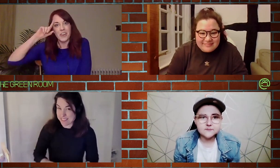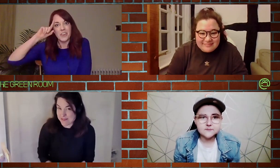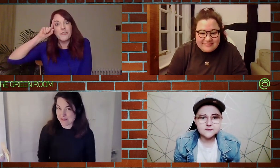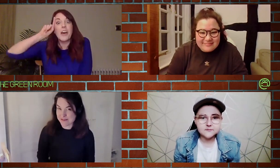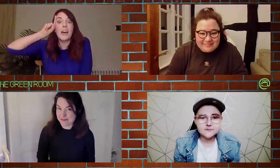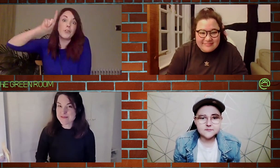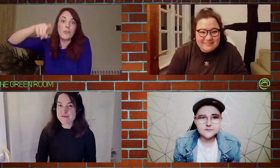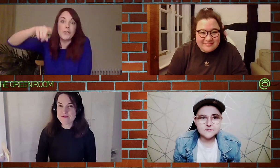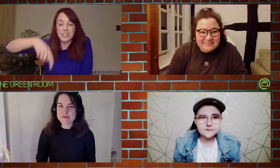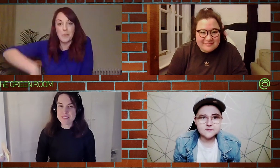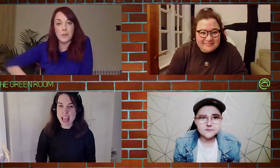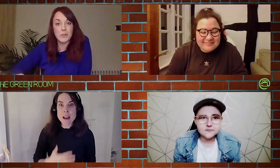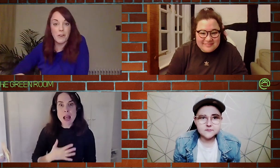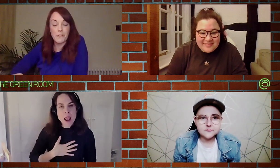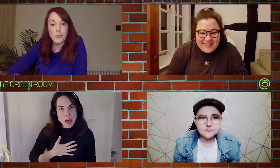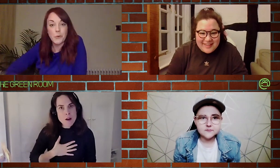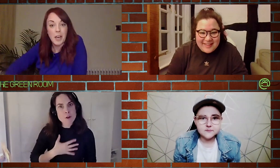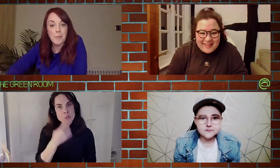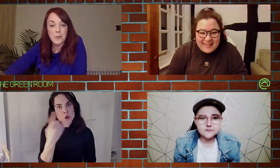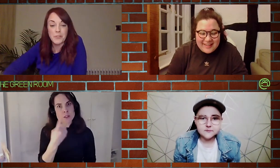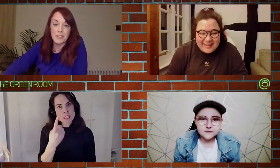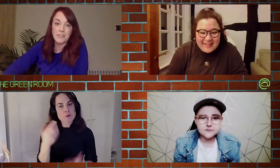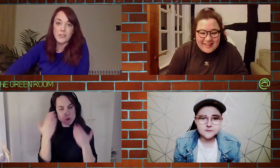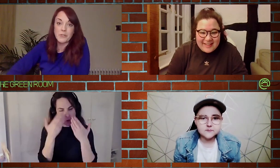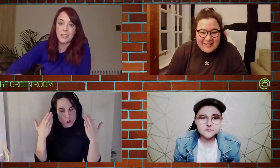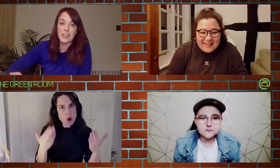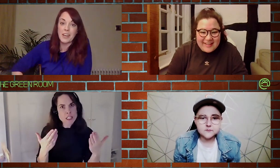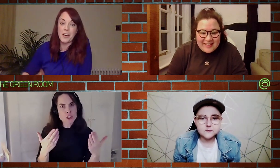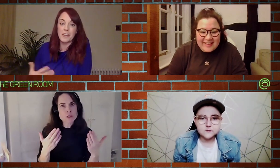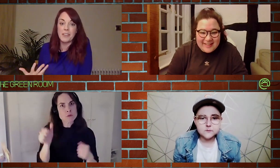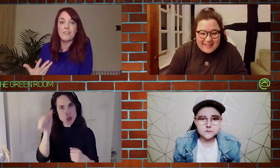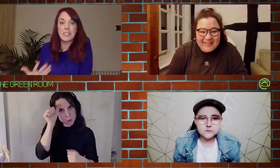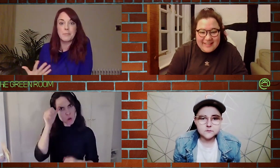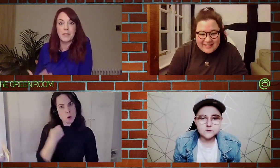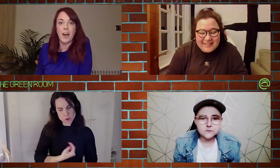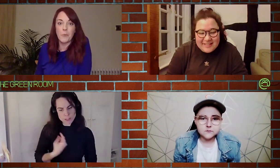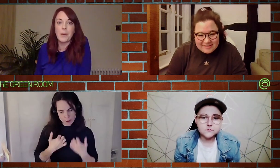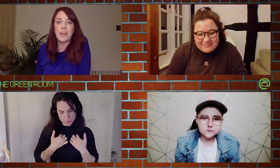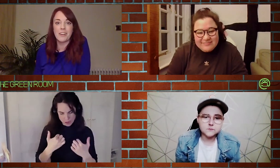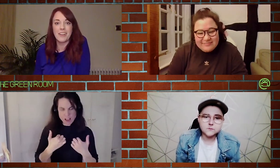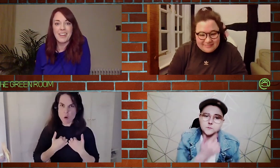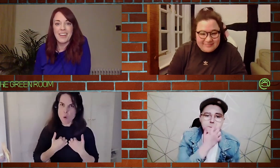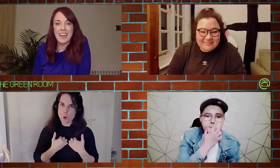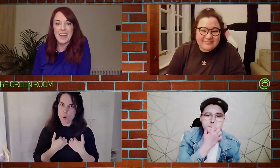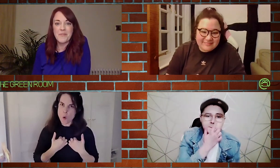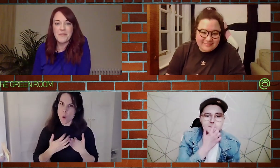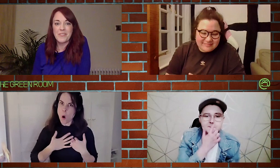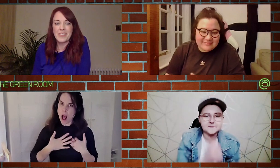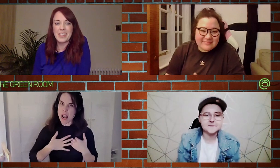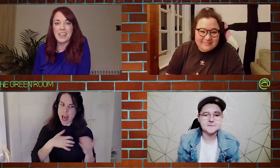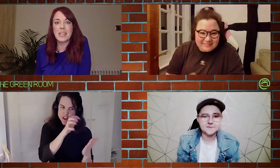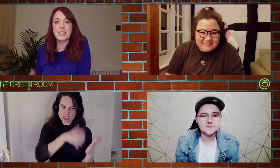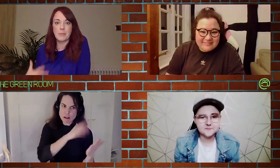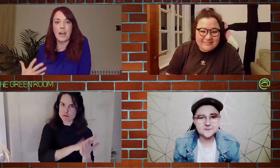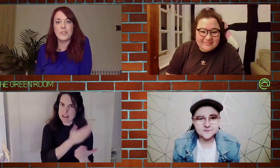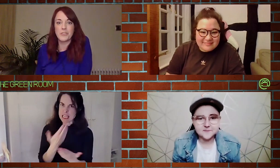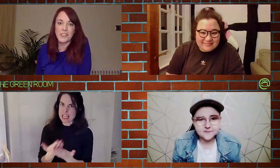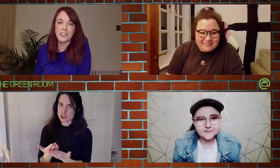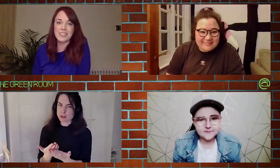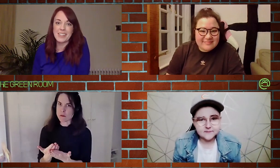acknowledged that about yourself. You know that about yourself. It's really lovely to be that aware and that's that's a passion for yours.